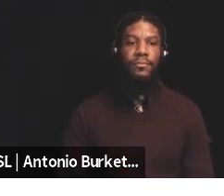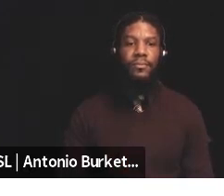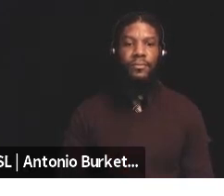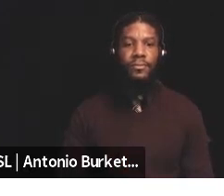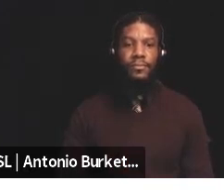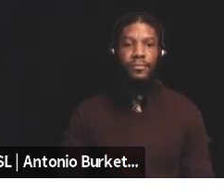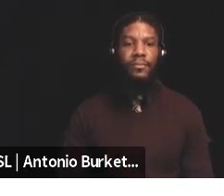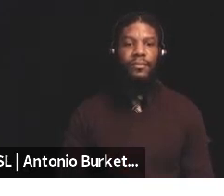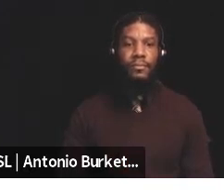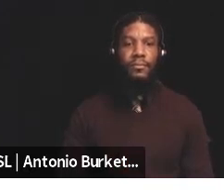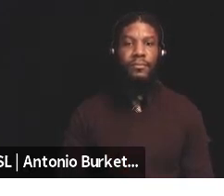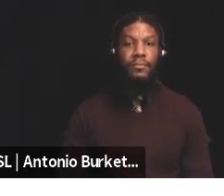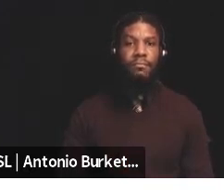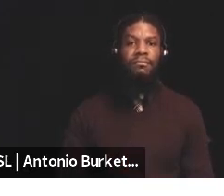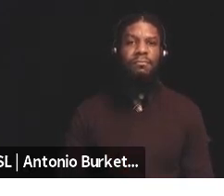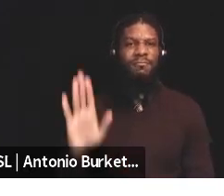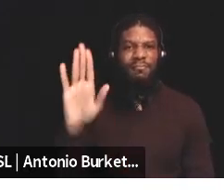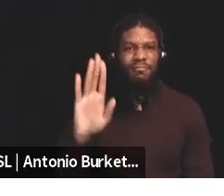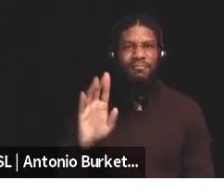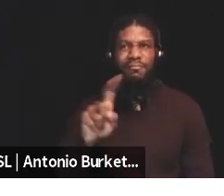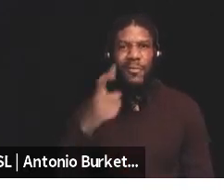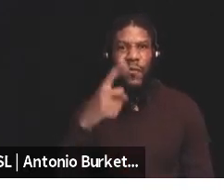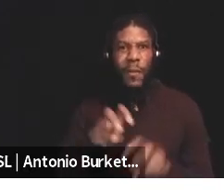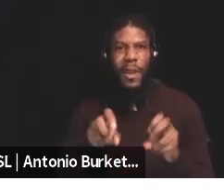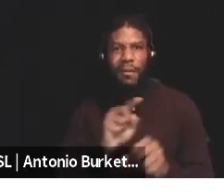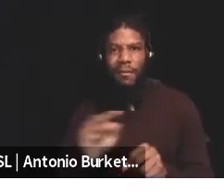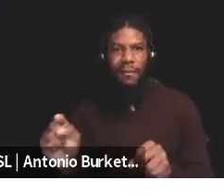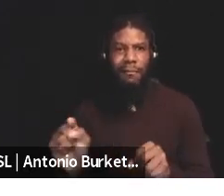I had a question for the panel actually. In just thinking generally about some of